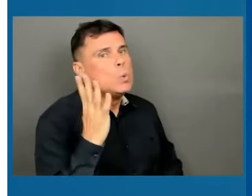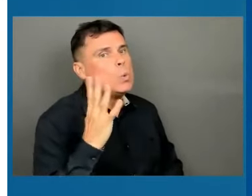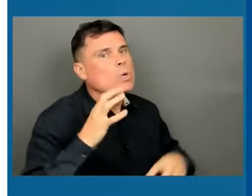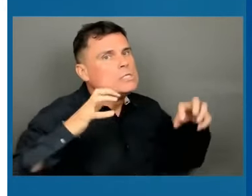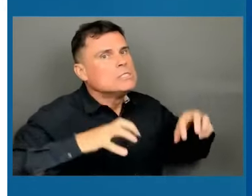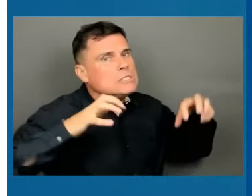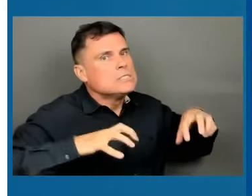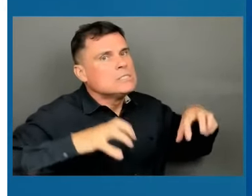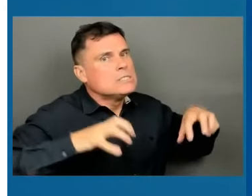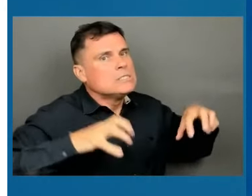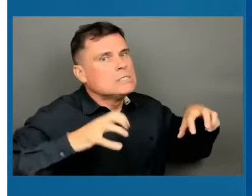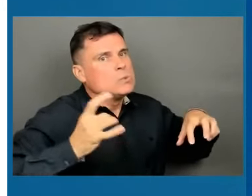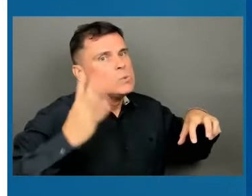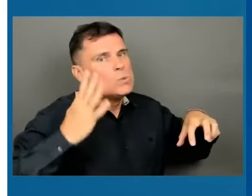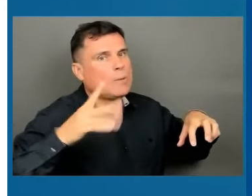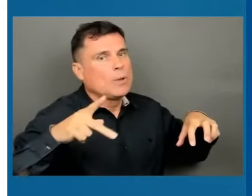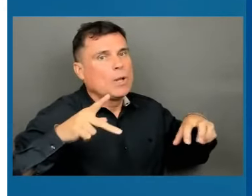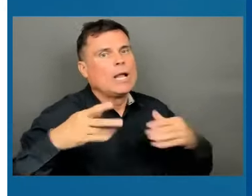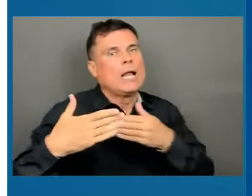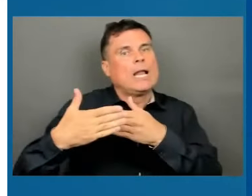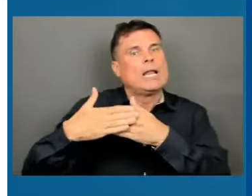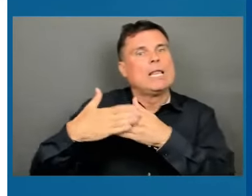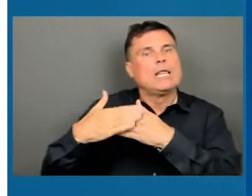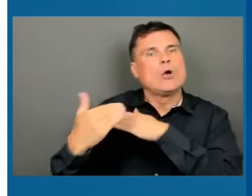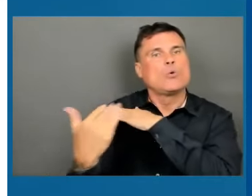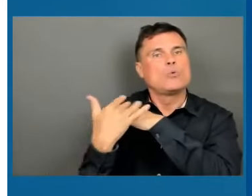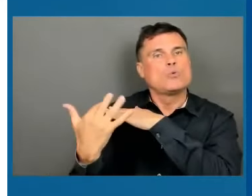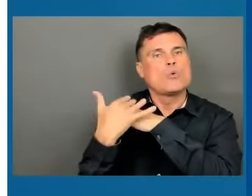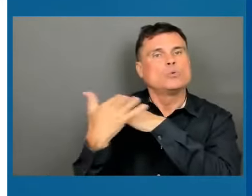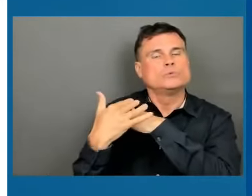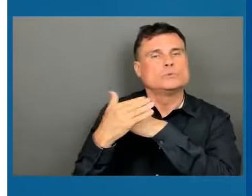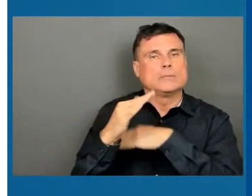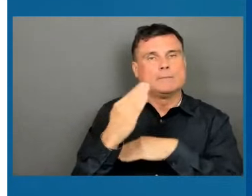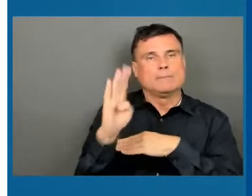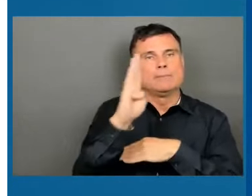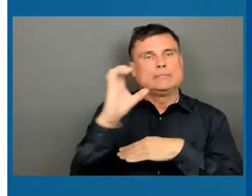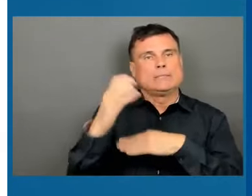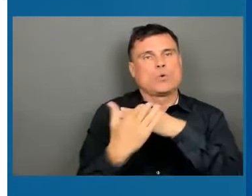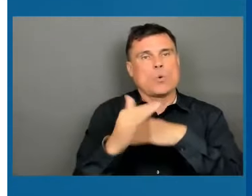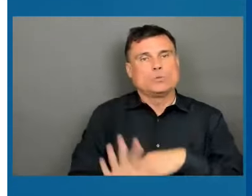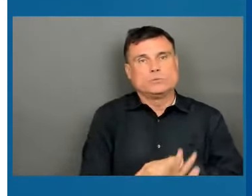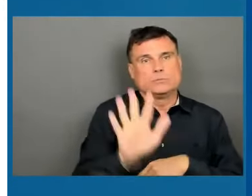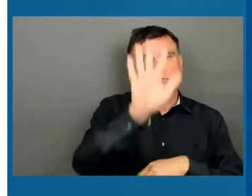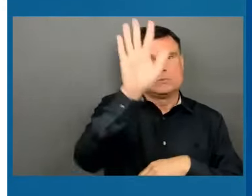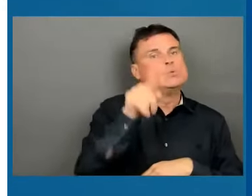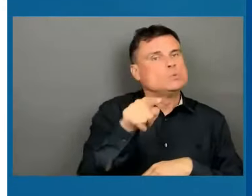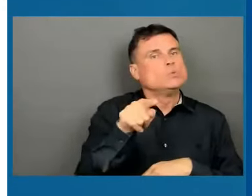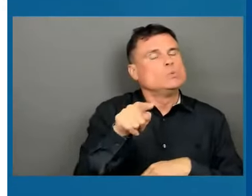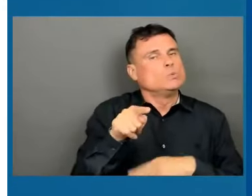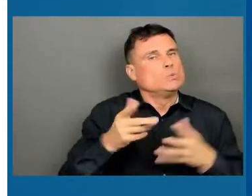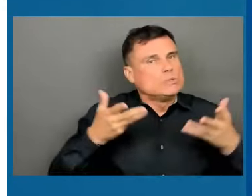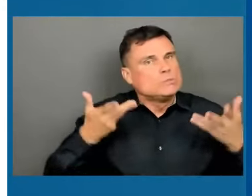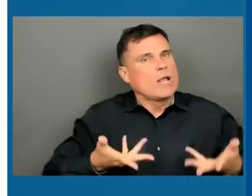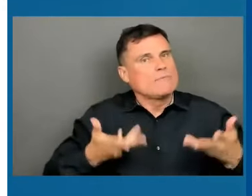coast. So a late push of, of subtropical origin s for the